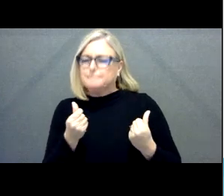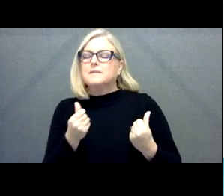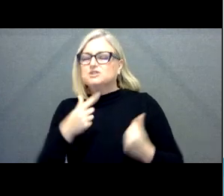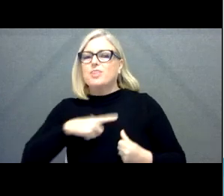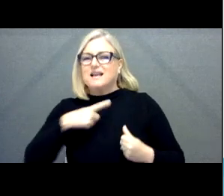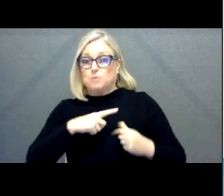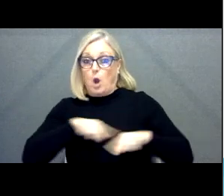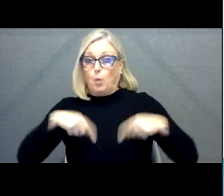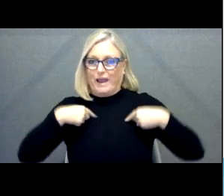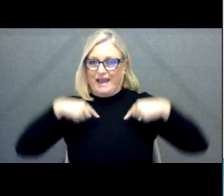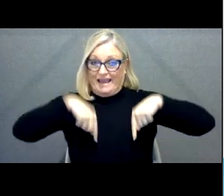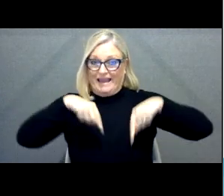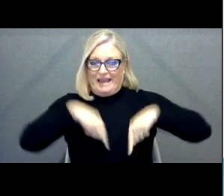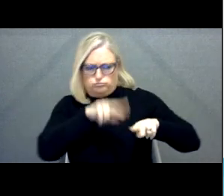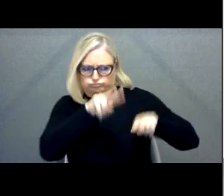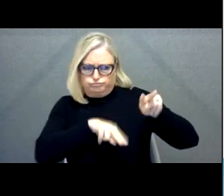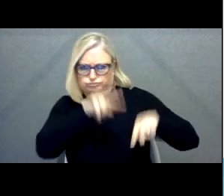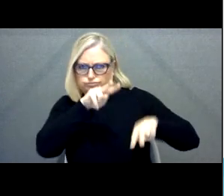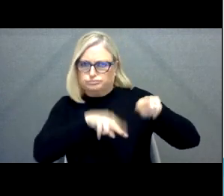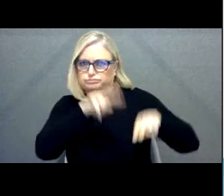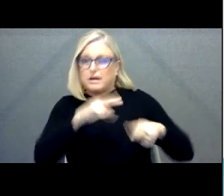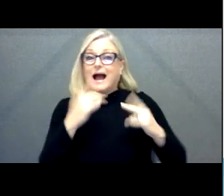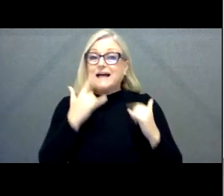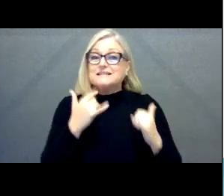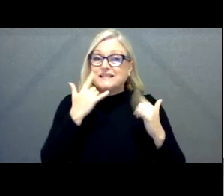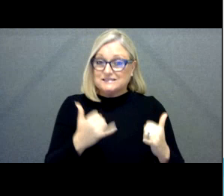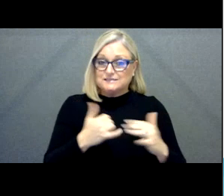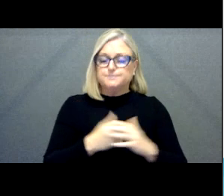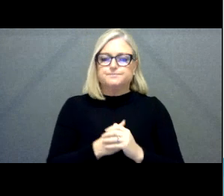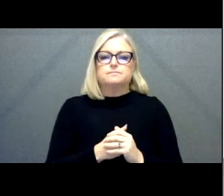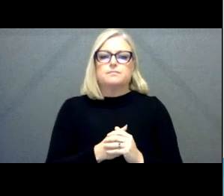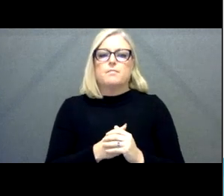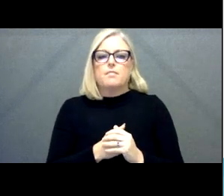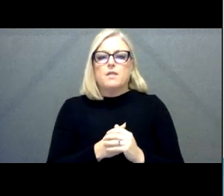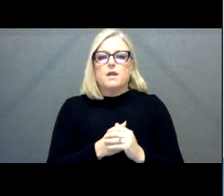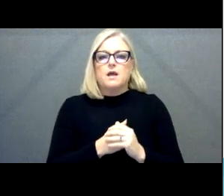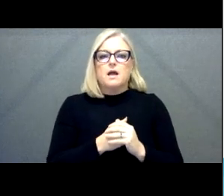process and the other assessment that carries on in drug court before a sentence is a risk